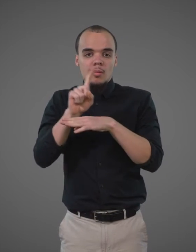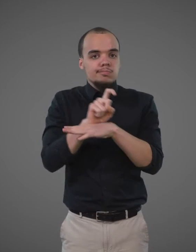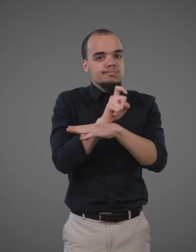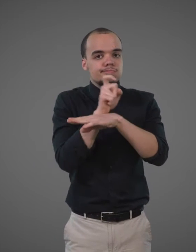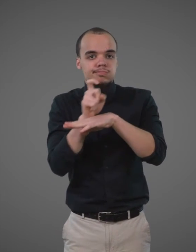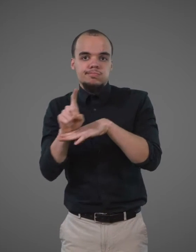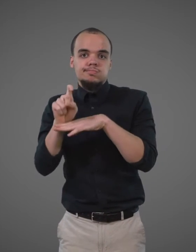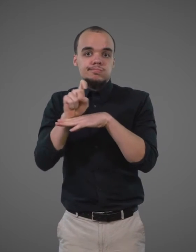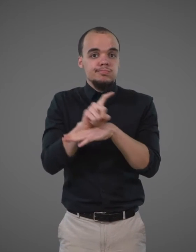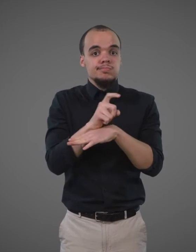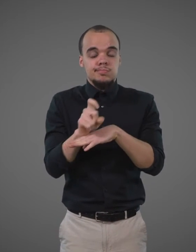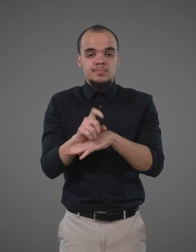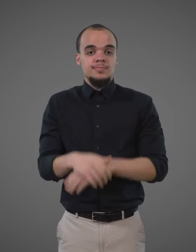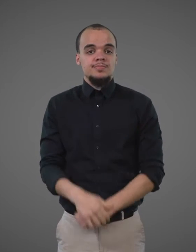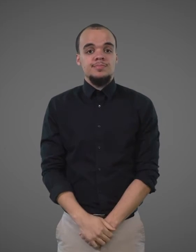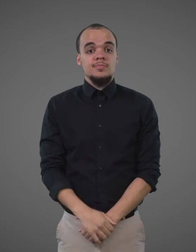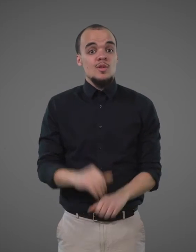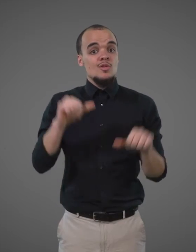You can't walk straight.